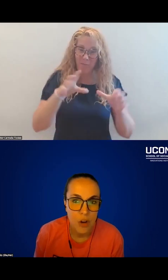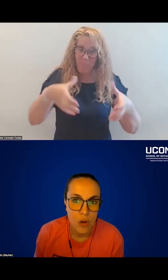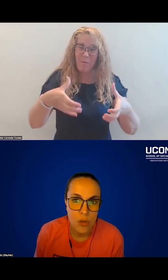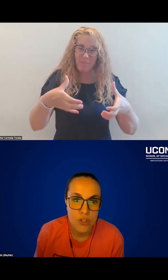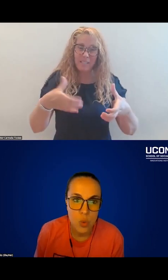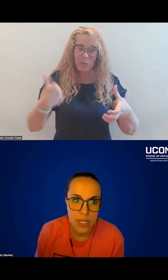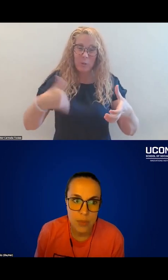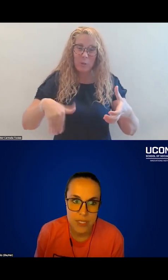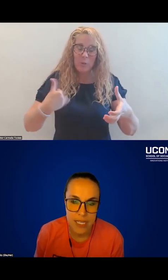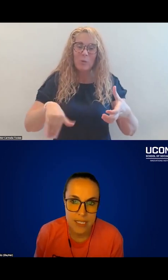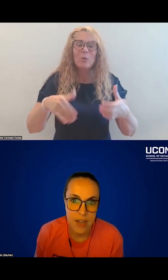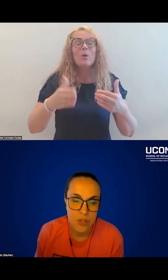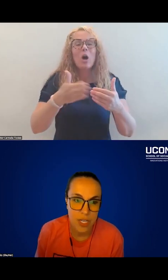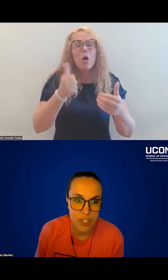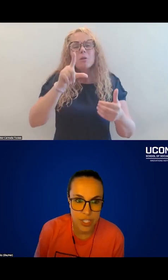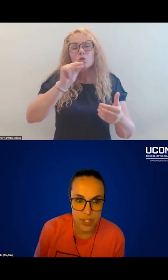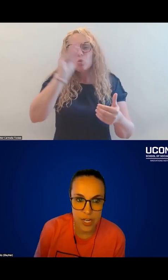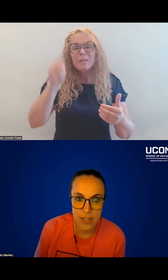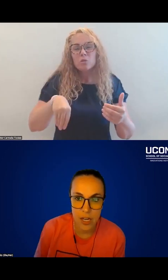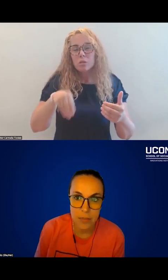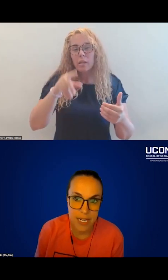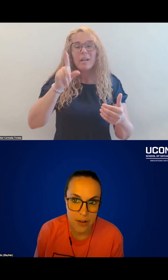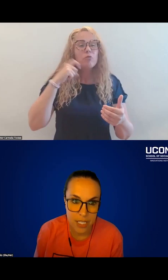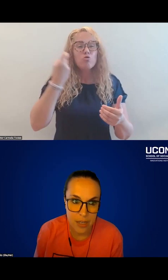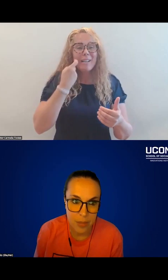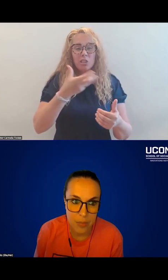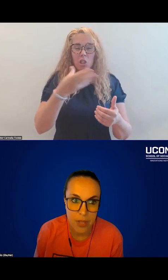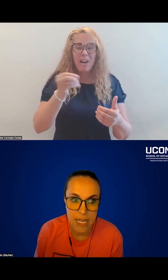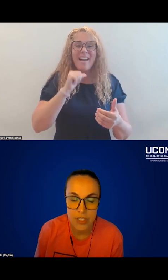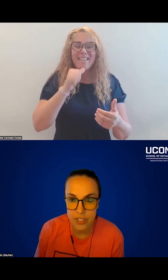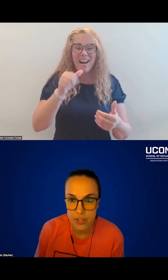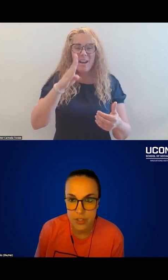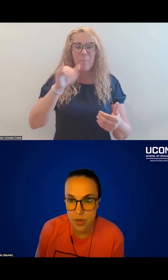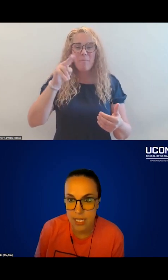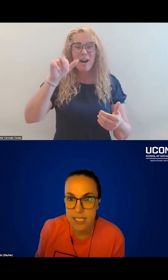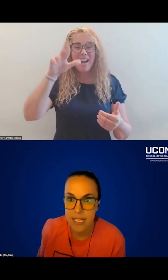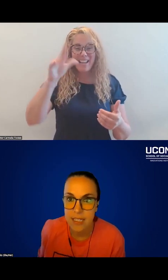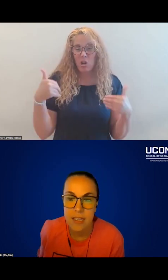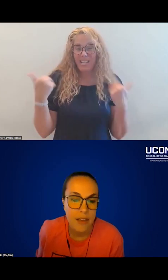AND ALMOST 20% OF TRANSGENDER AND NONBINARY PEOPLE TRIED TO END